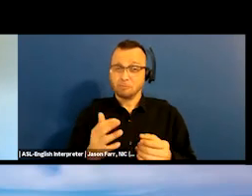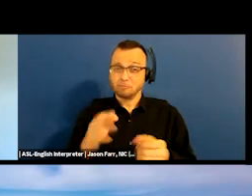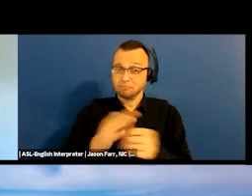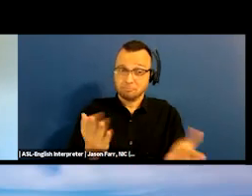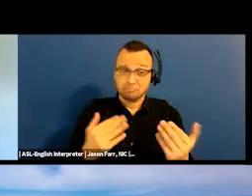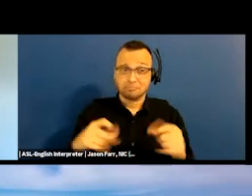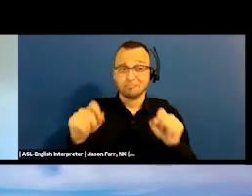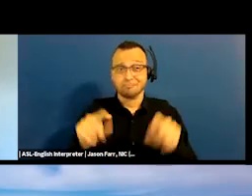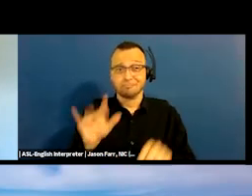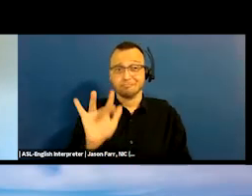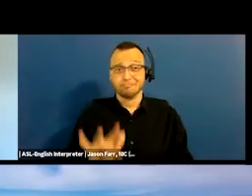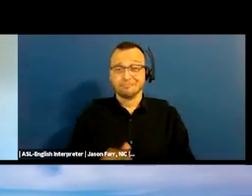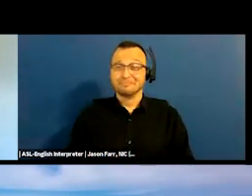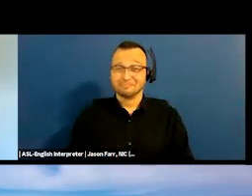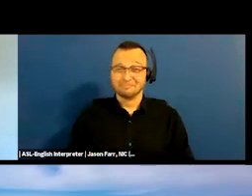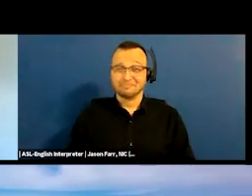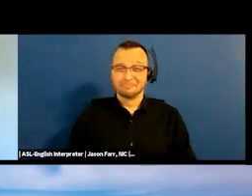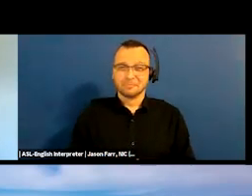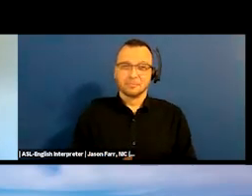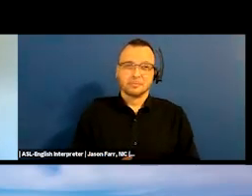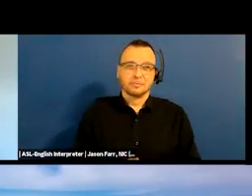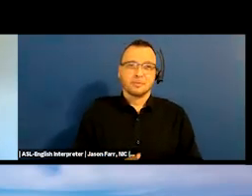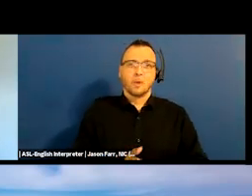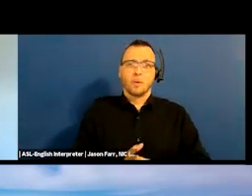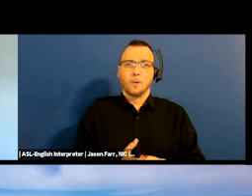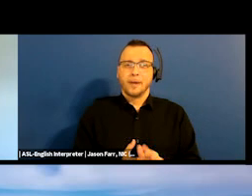so we'll leave it open for just another few seconds.